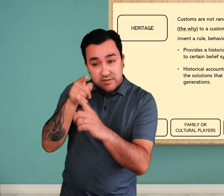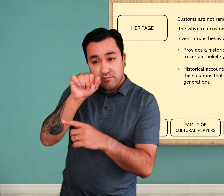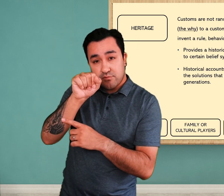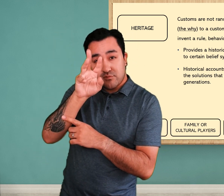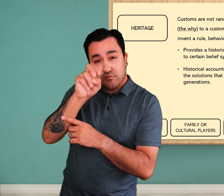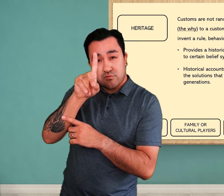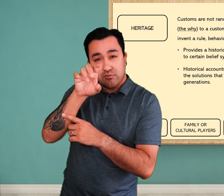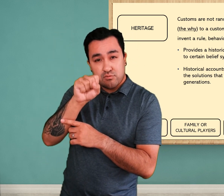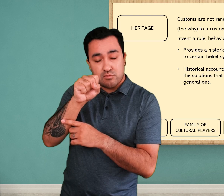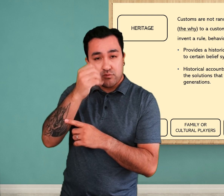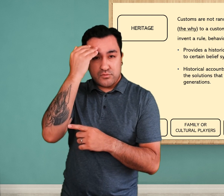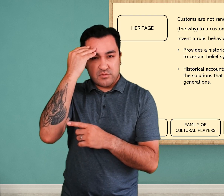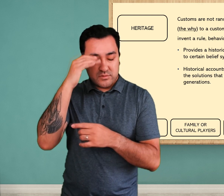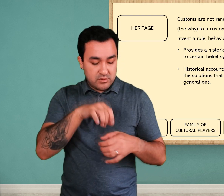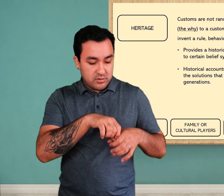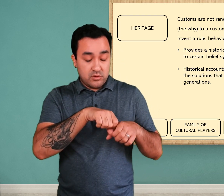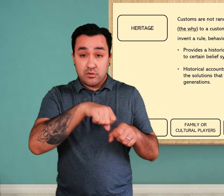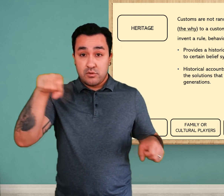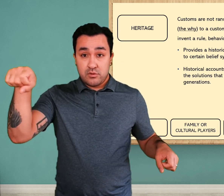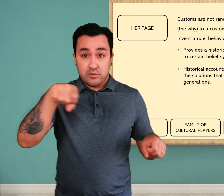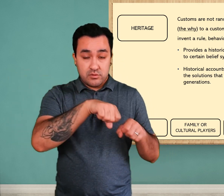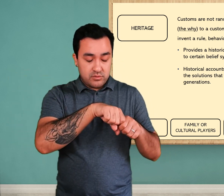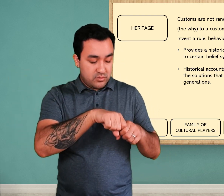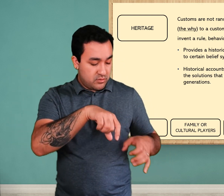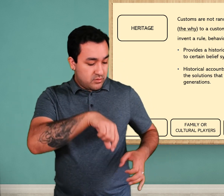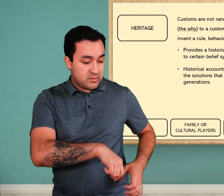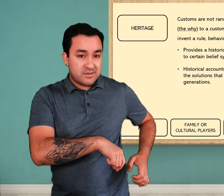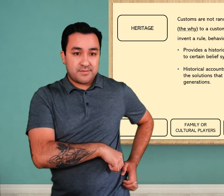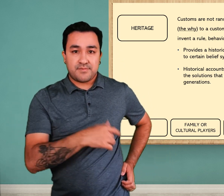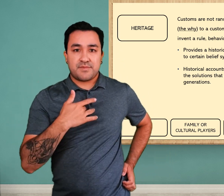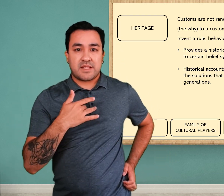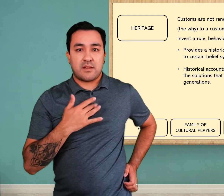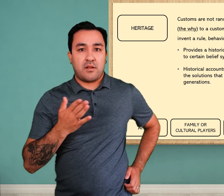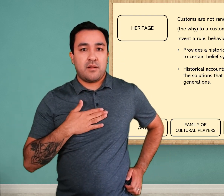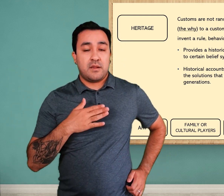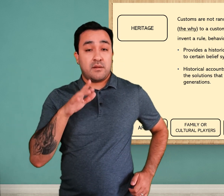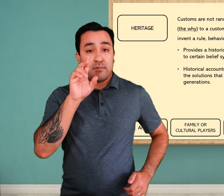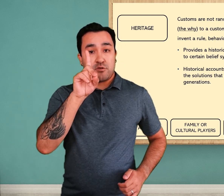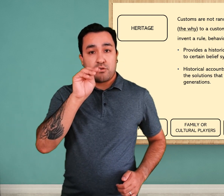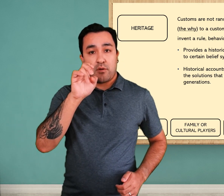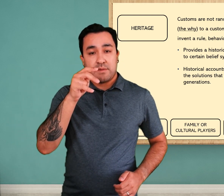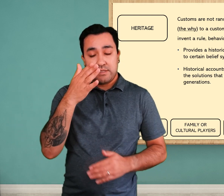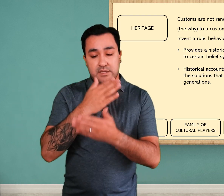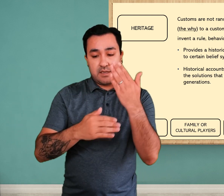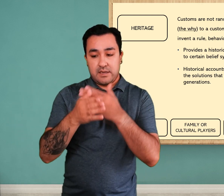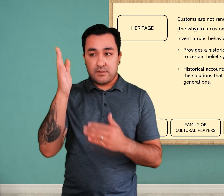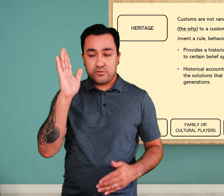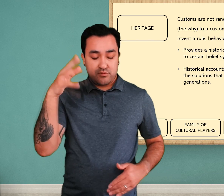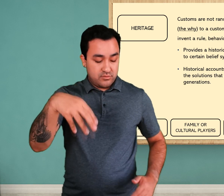A sword is always sheath on the opposite hip from your dominant hand, right hand dominant